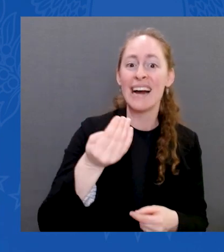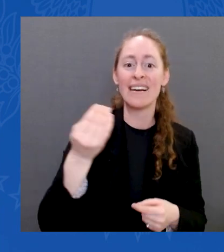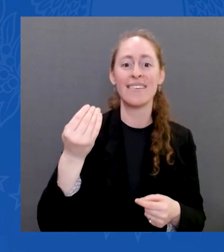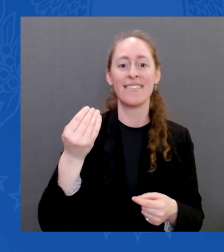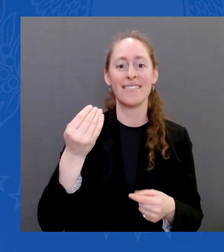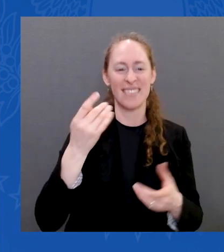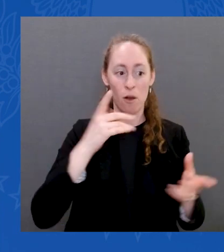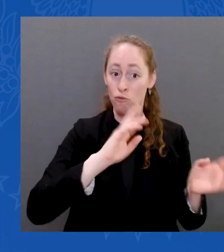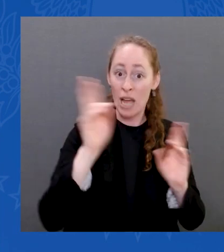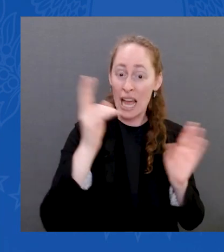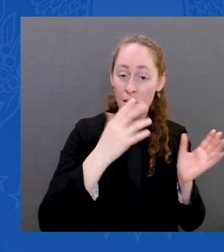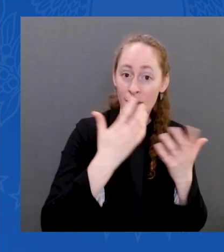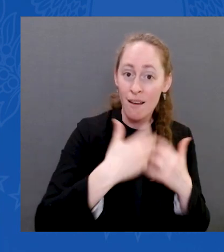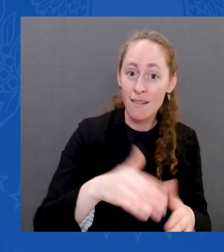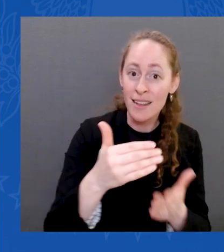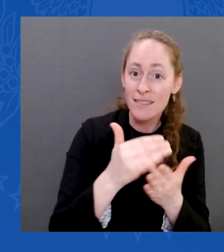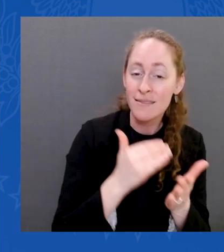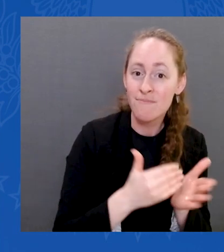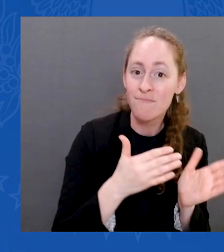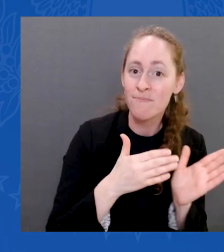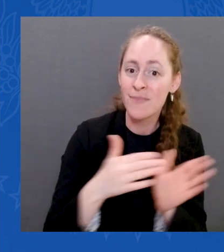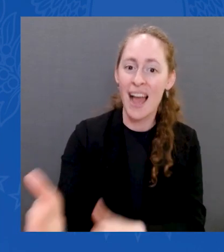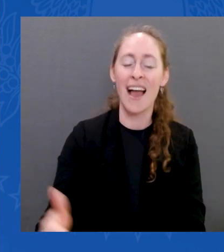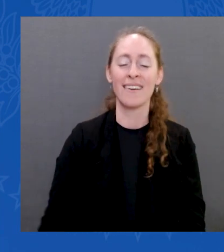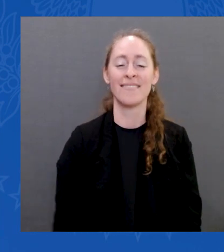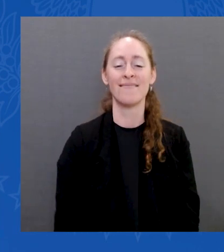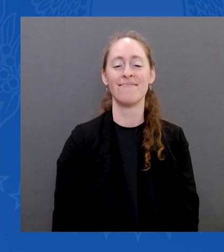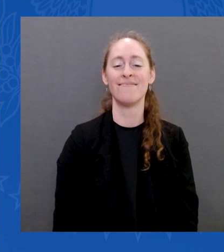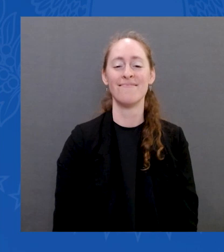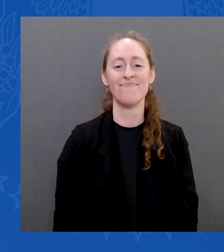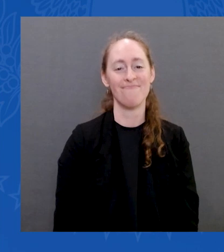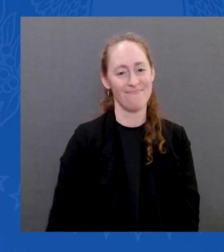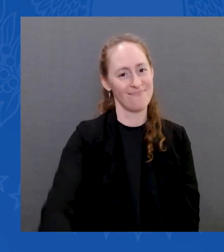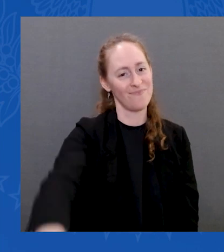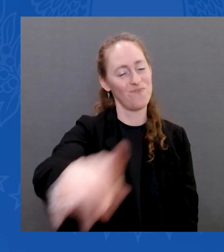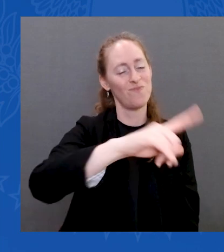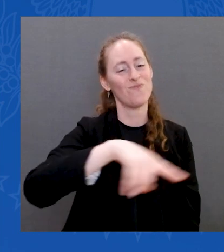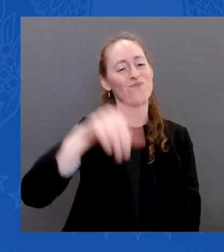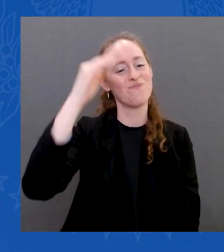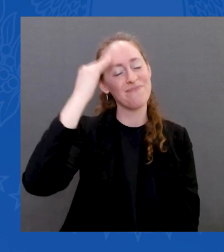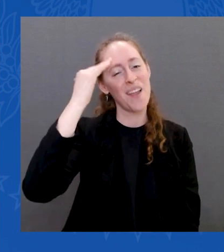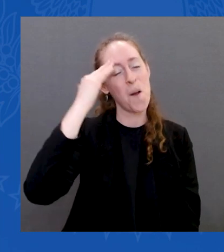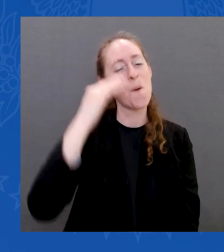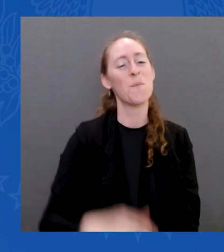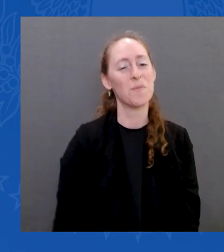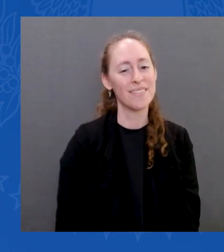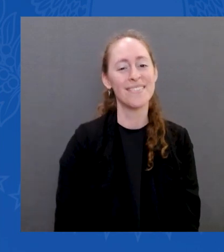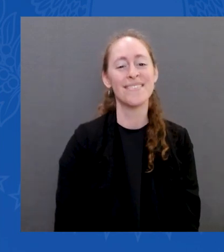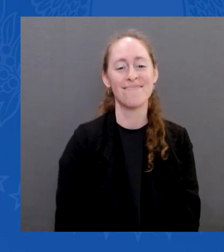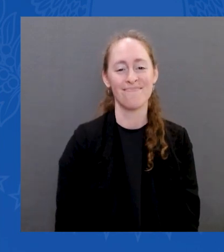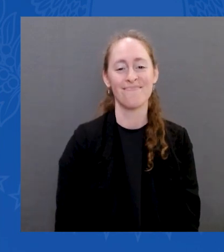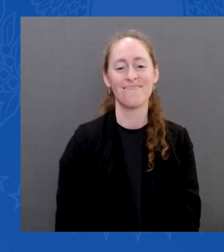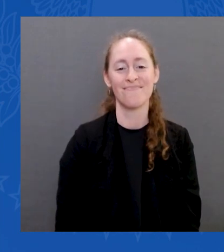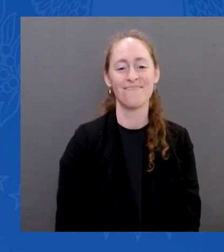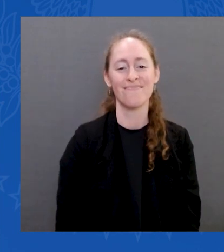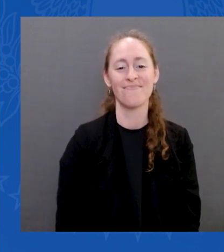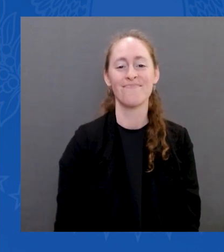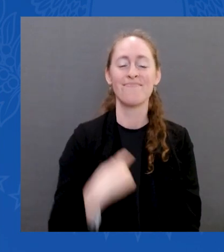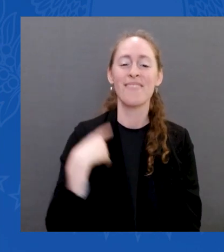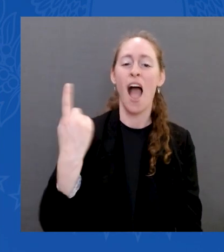Because you know -- look, these aren't -- we always talk about "these children." They're not someone else's children.